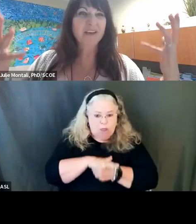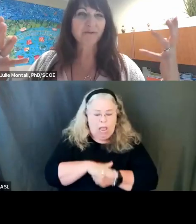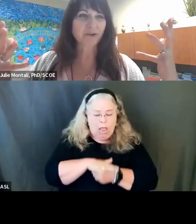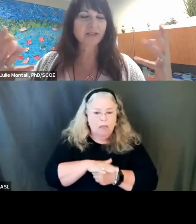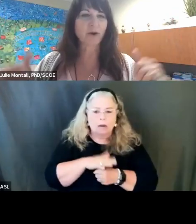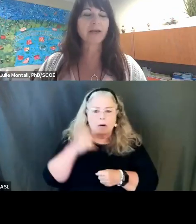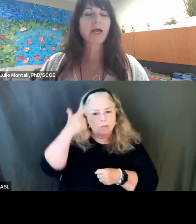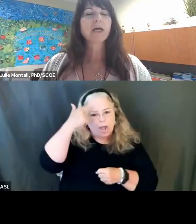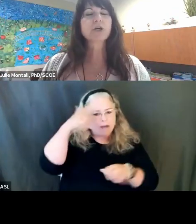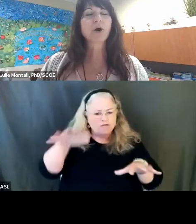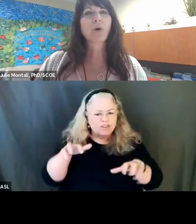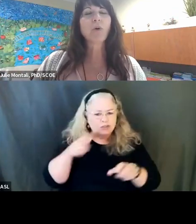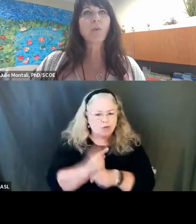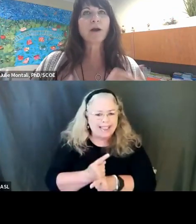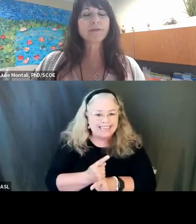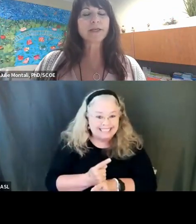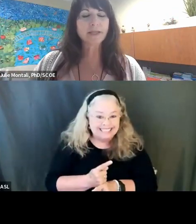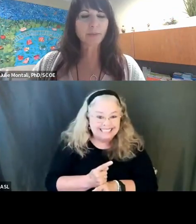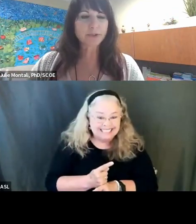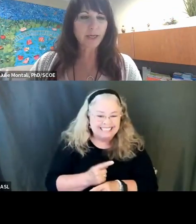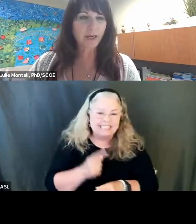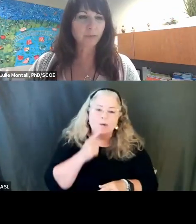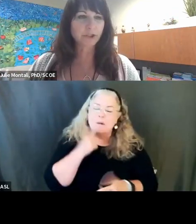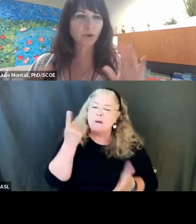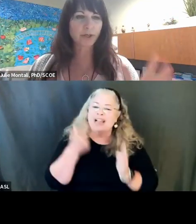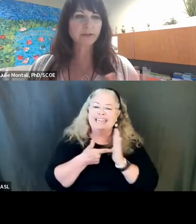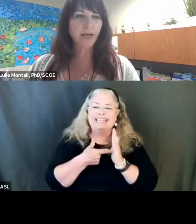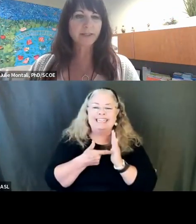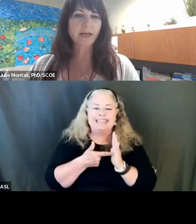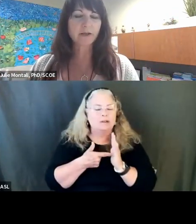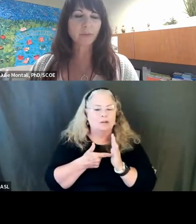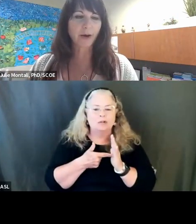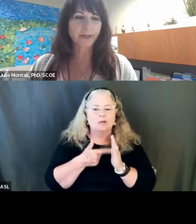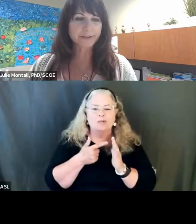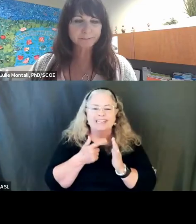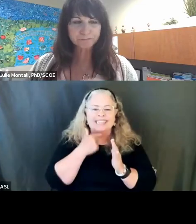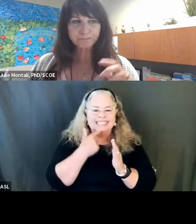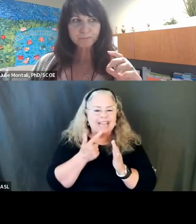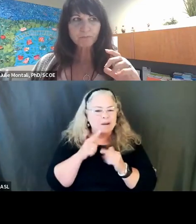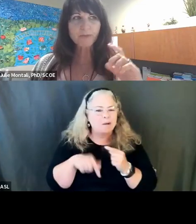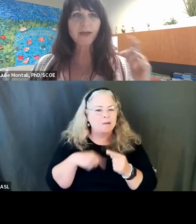brain freeze right? So one of the examples I I will just quickly kind of tell you about is